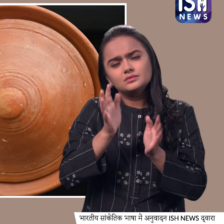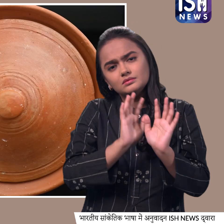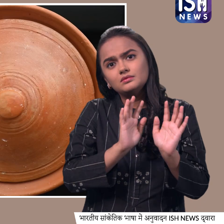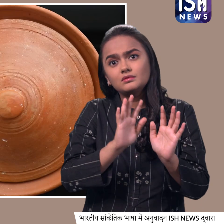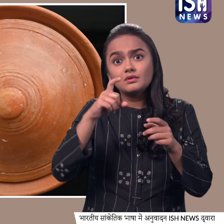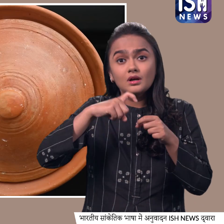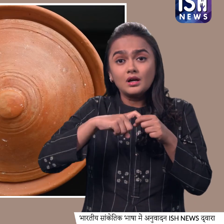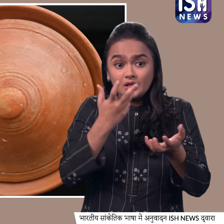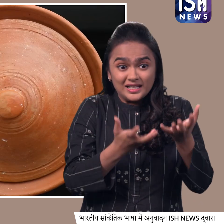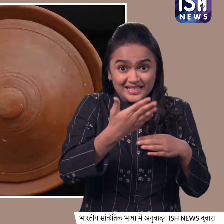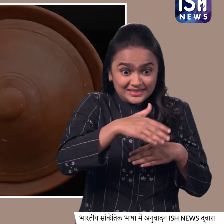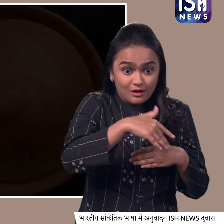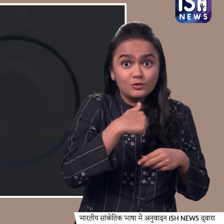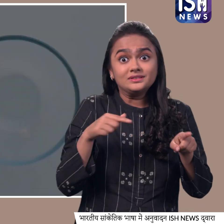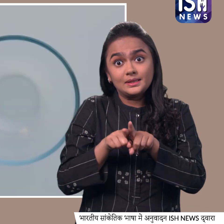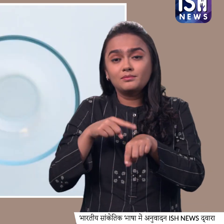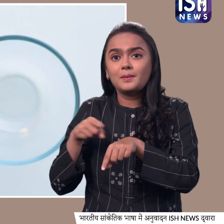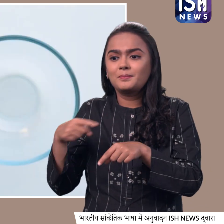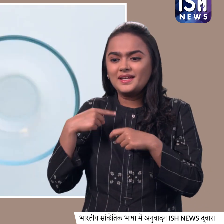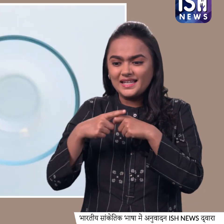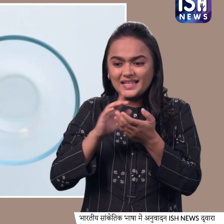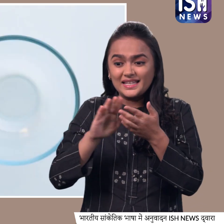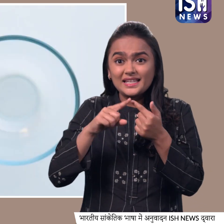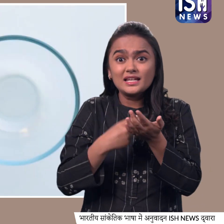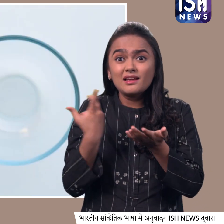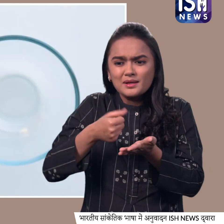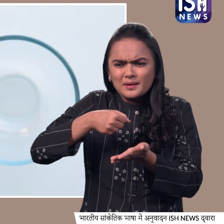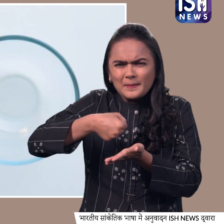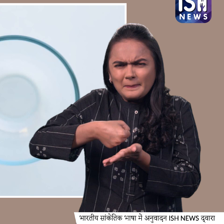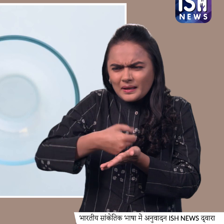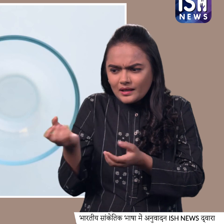Till the quinoa is getting cooked, we can start making the base of the kheer.